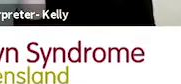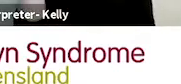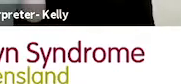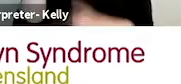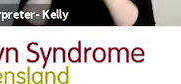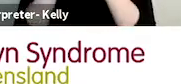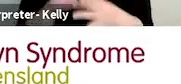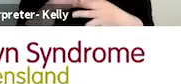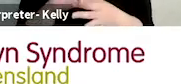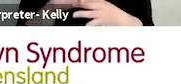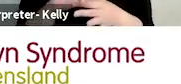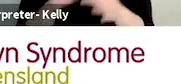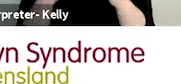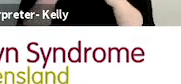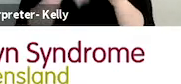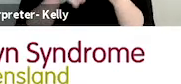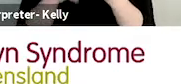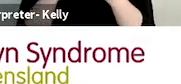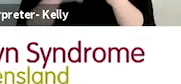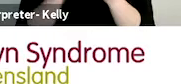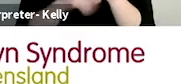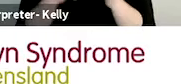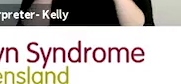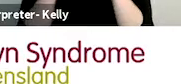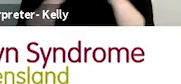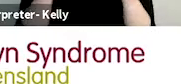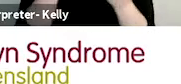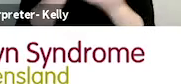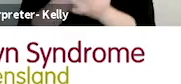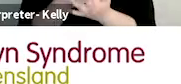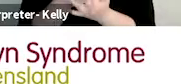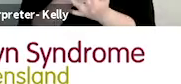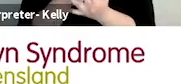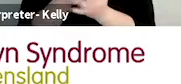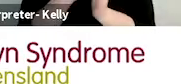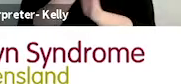It's equitable, so everyone has equal access, and it allows for those collaborative relationships,